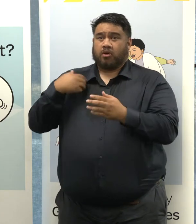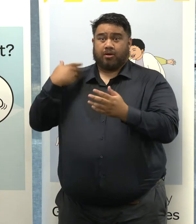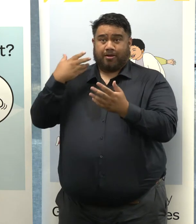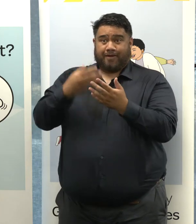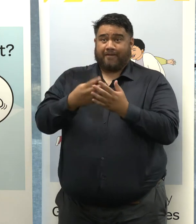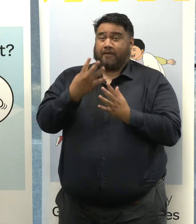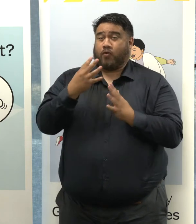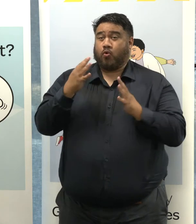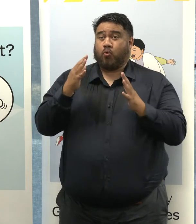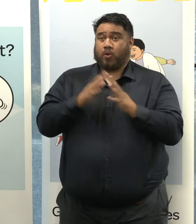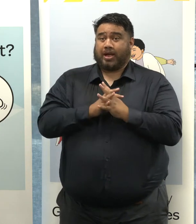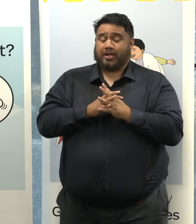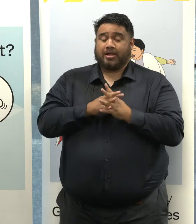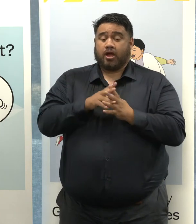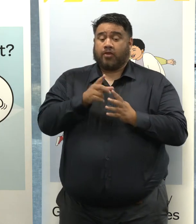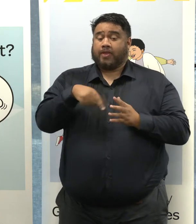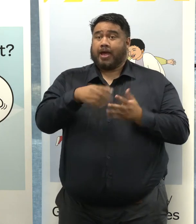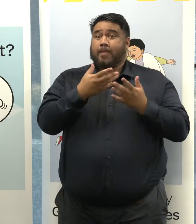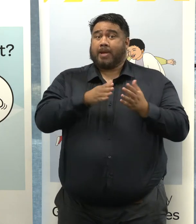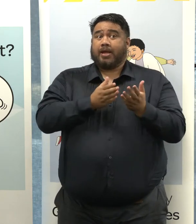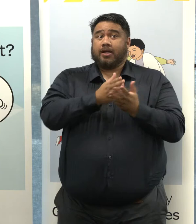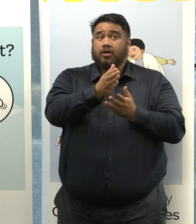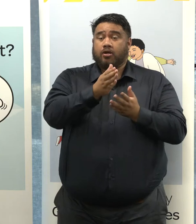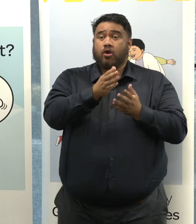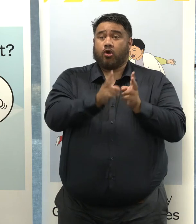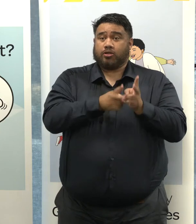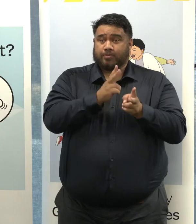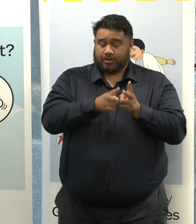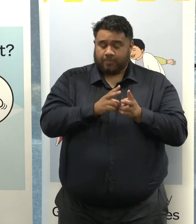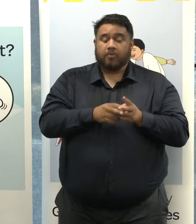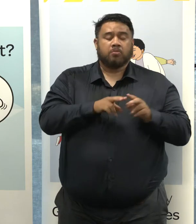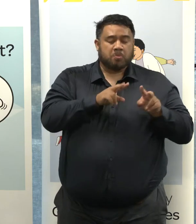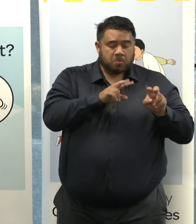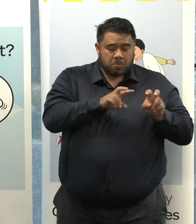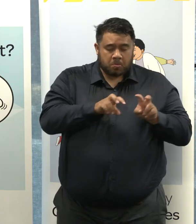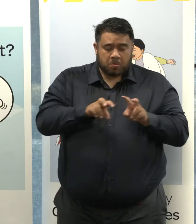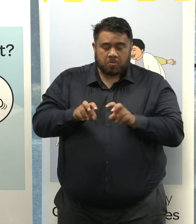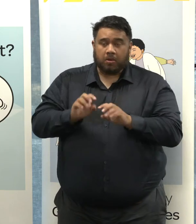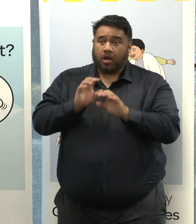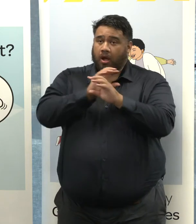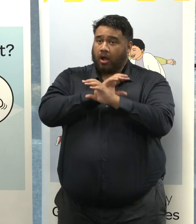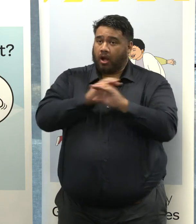patients who had samples received at ESR and whole genome sequencing in the last